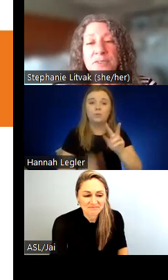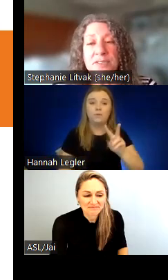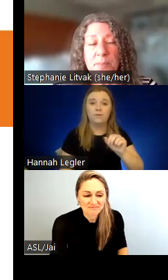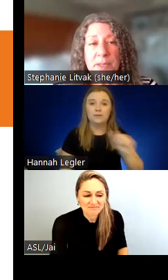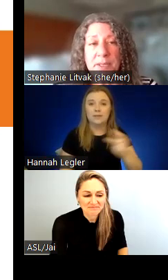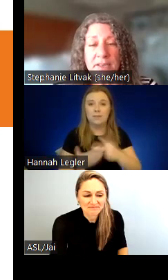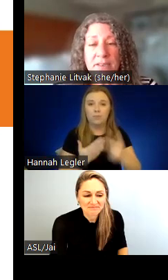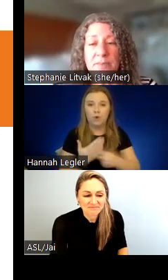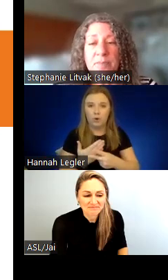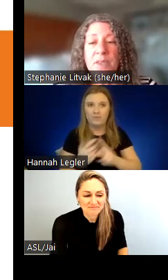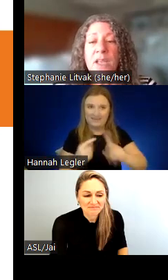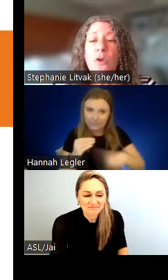with disabilities.